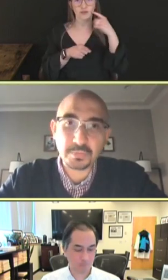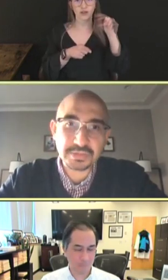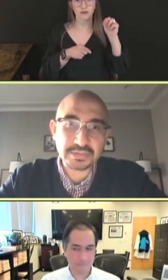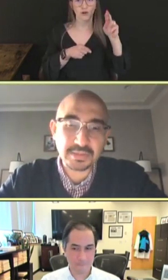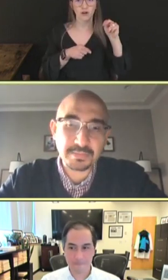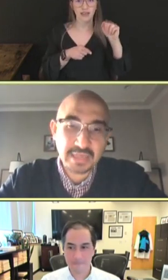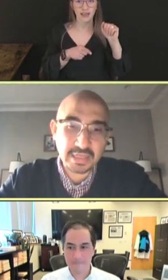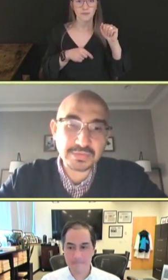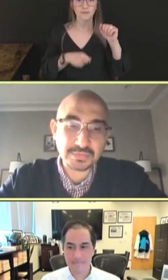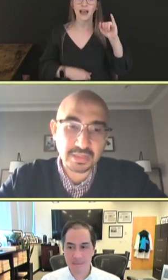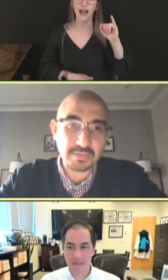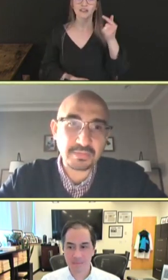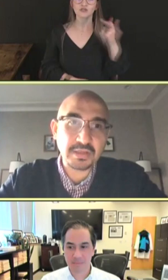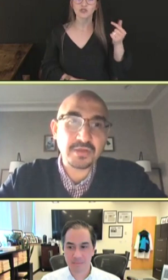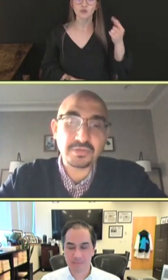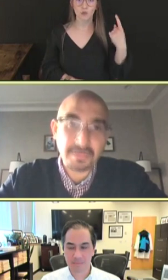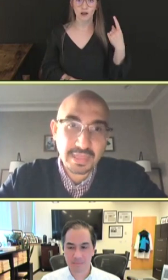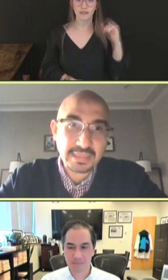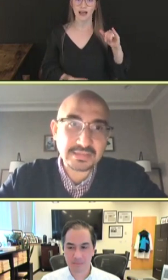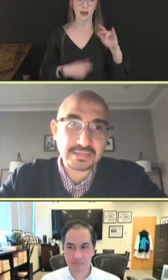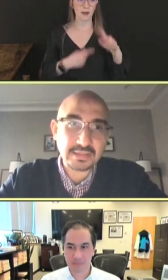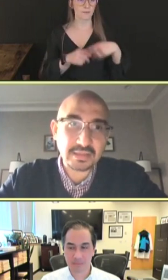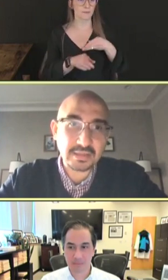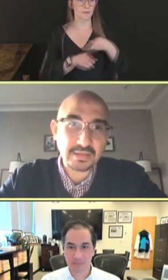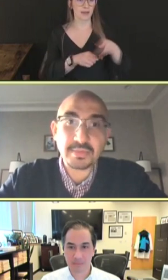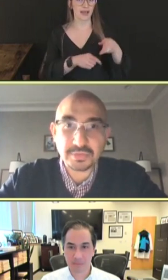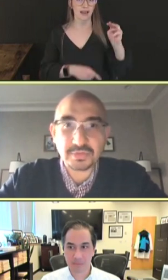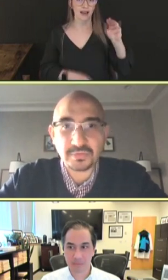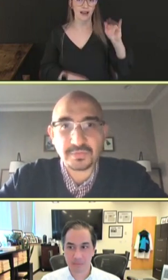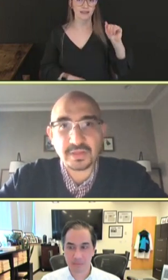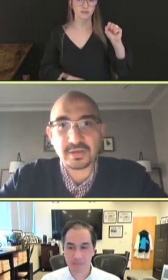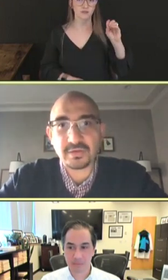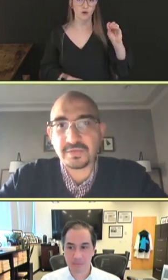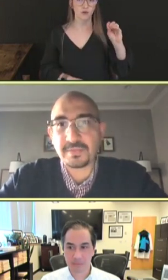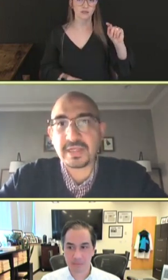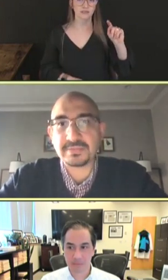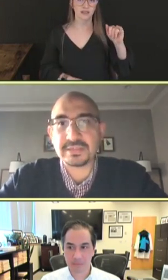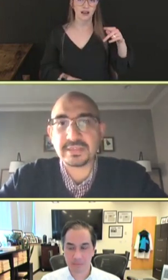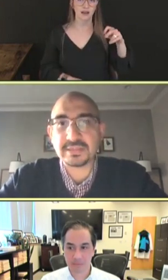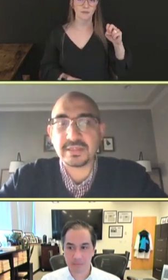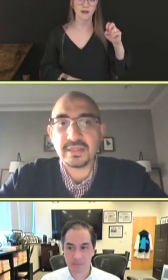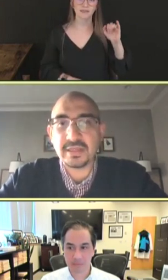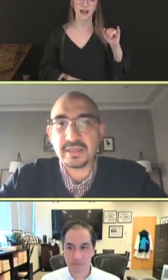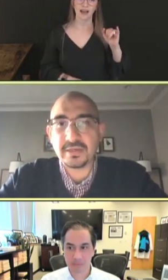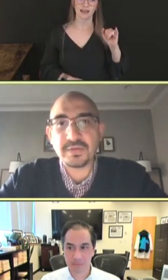which is the main isotype, remains the majority of the plasma cells. And we've seen that with